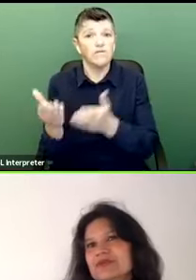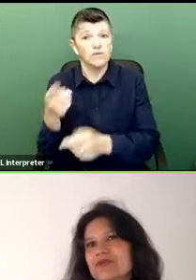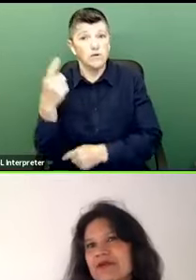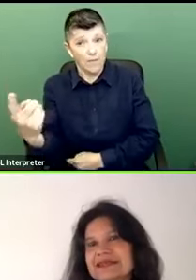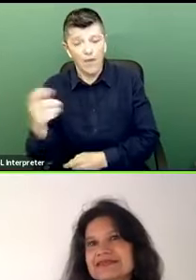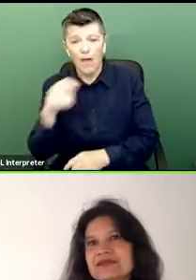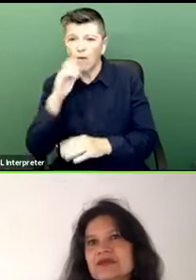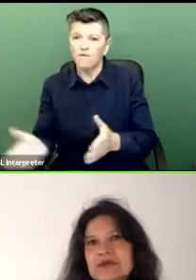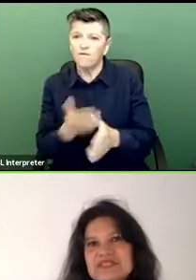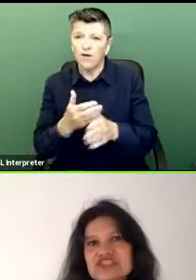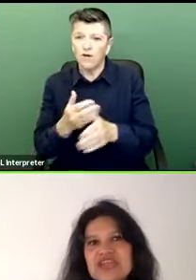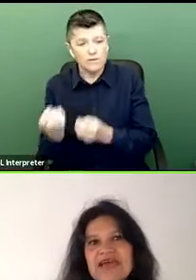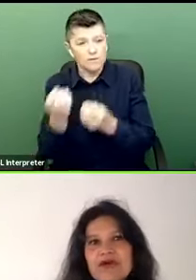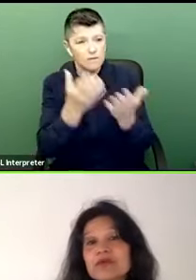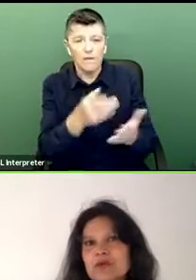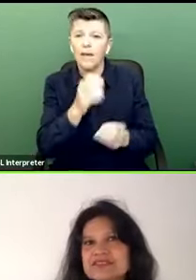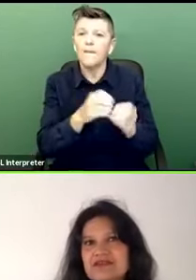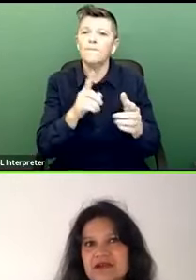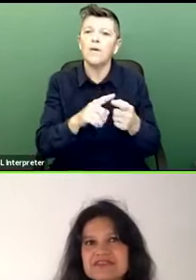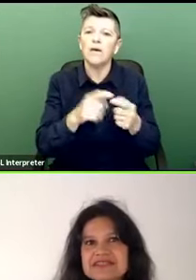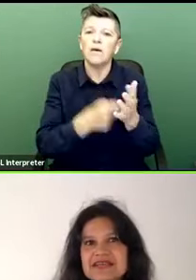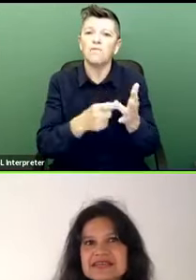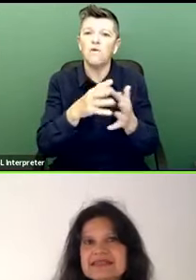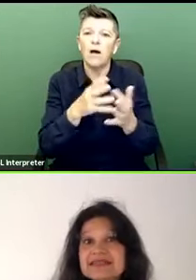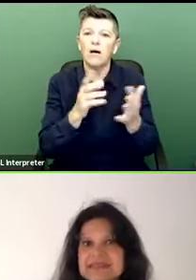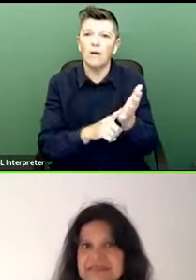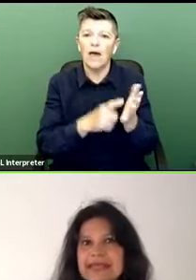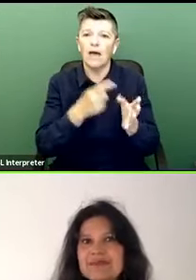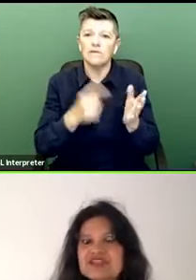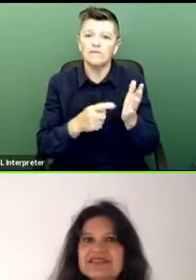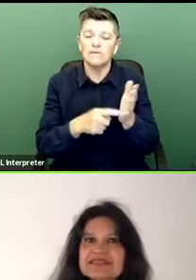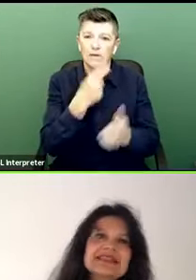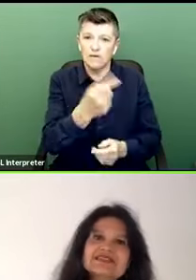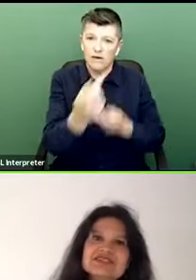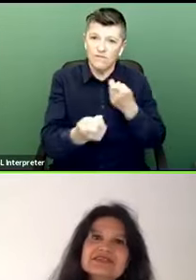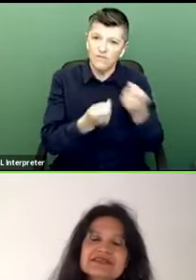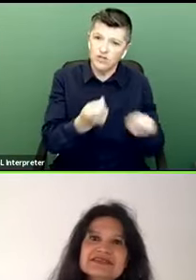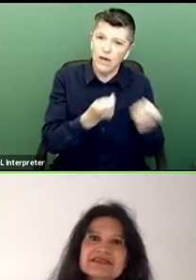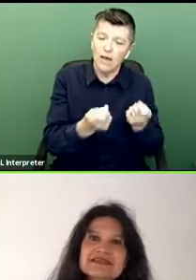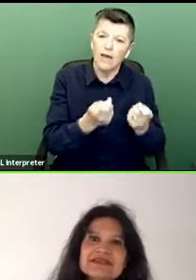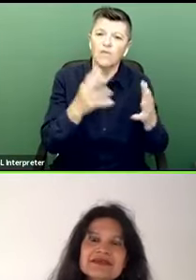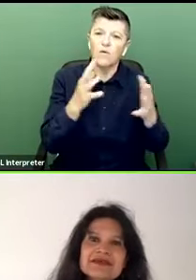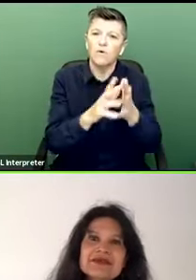philosophy at Harvard university. Here at LSC we very much think